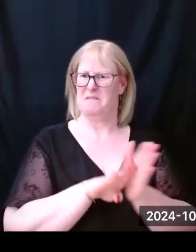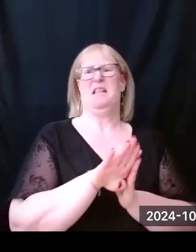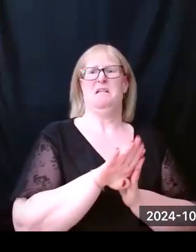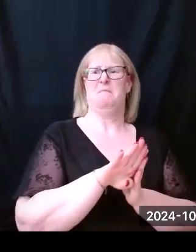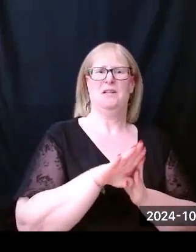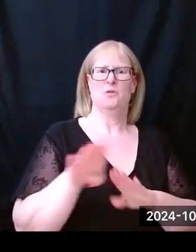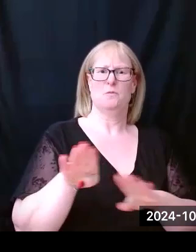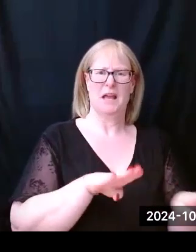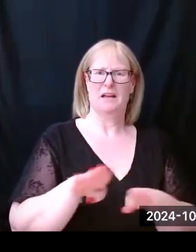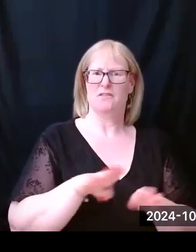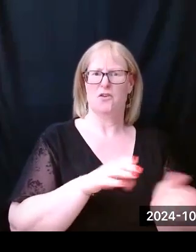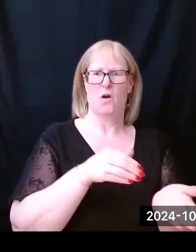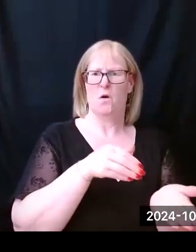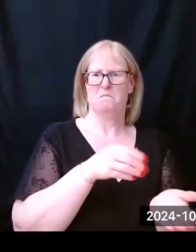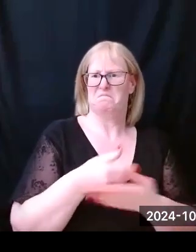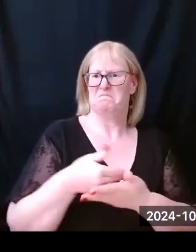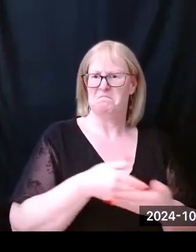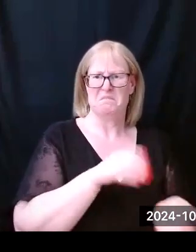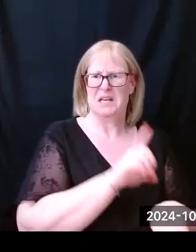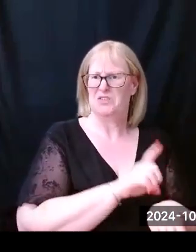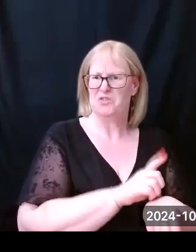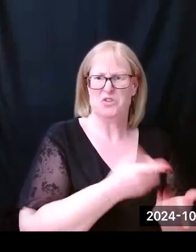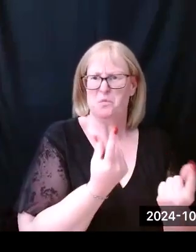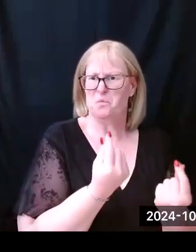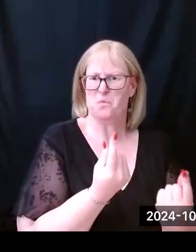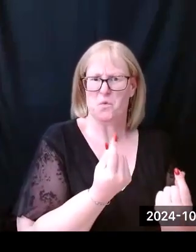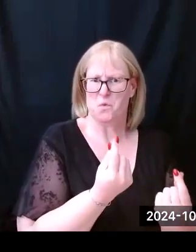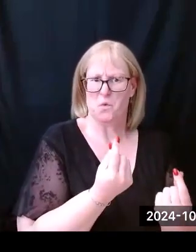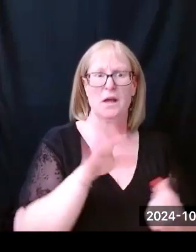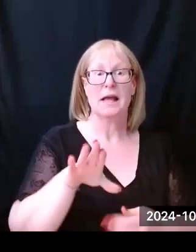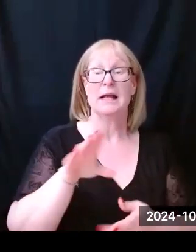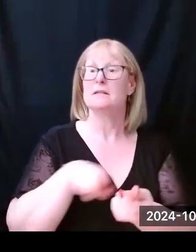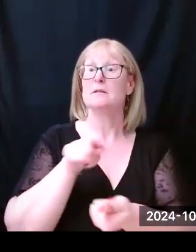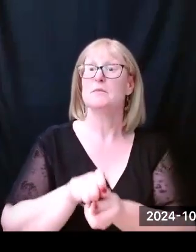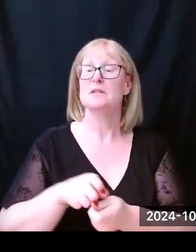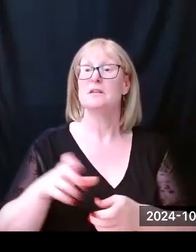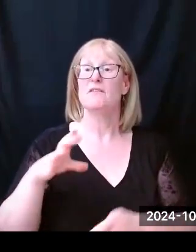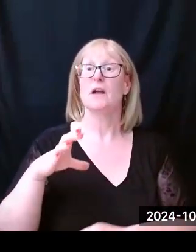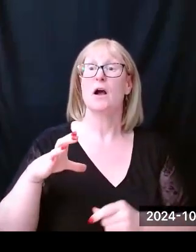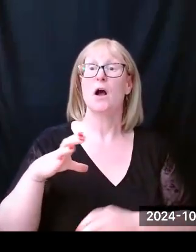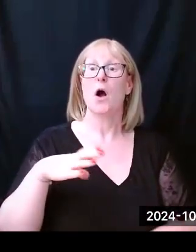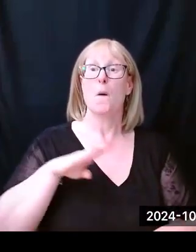Developmental and behavioral pediatrics is a specific board-certified subspecialty within pediatrics.